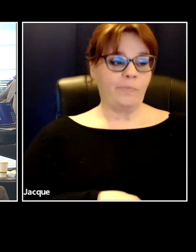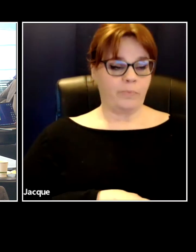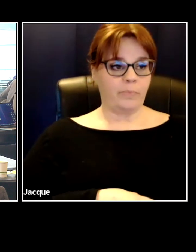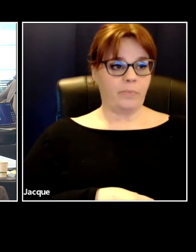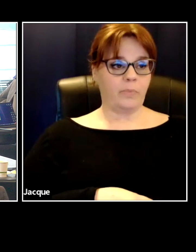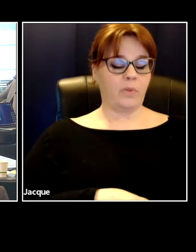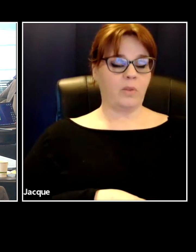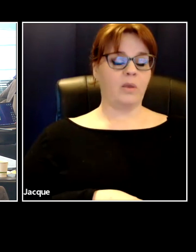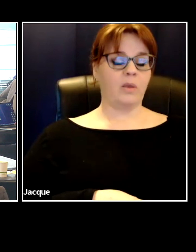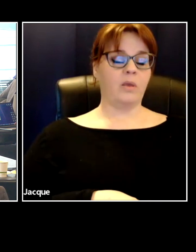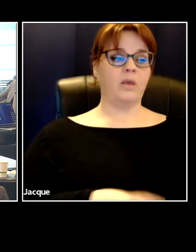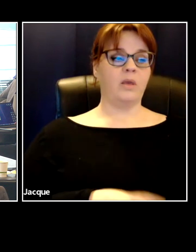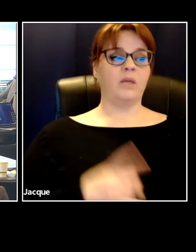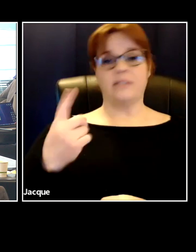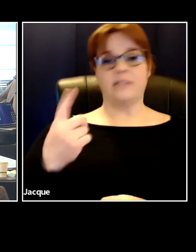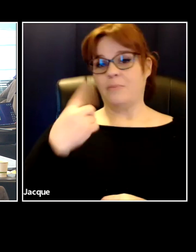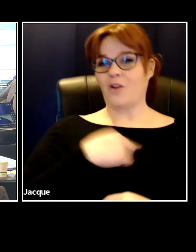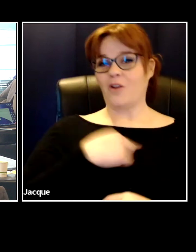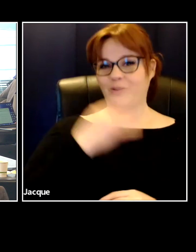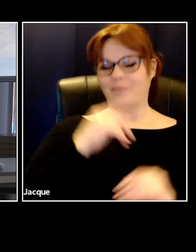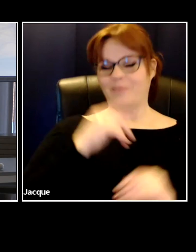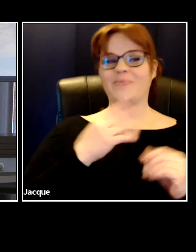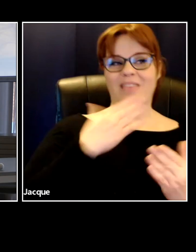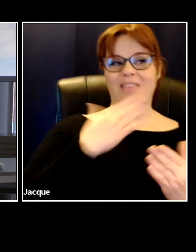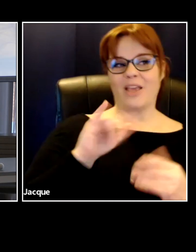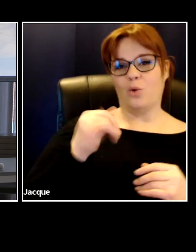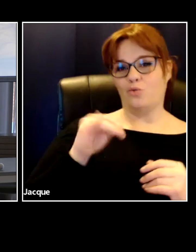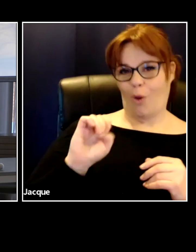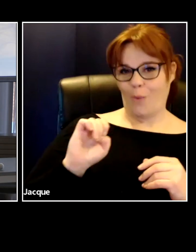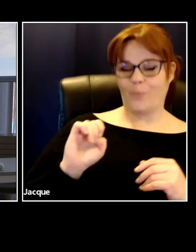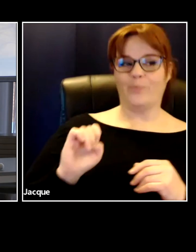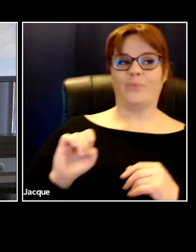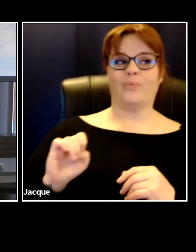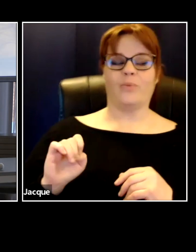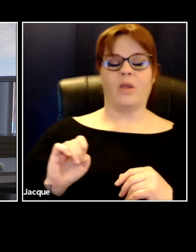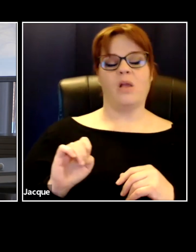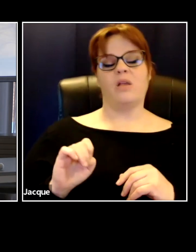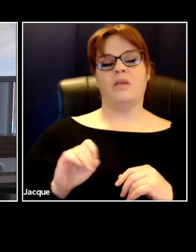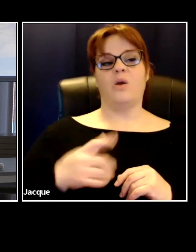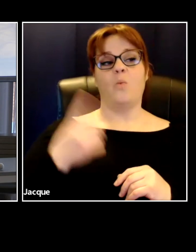us to think about. Thanks, Joe. Yeah, one thing we are considering doing in some other uh places,